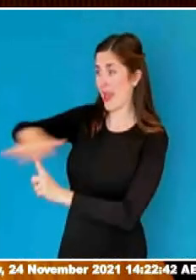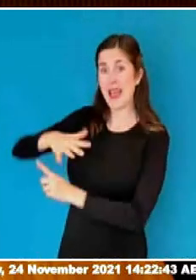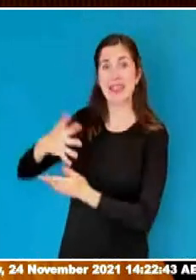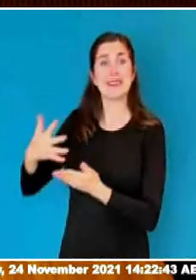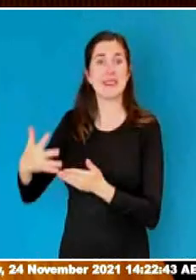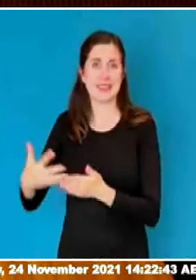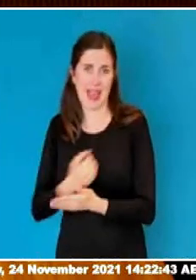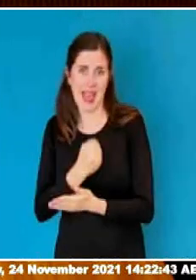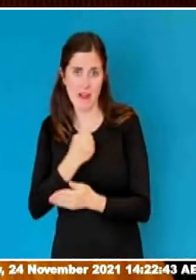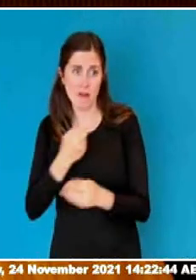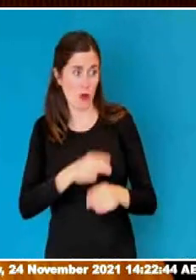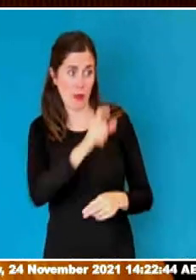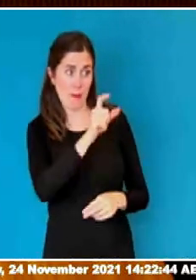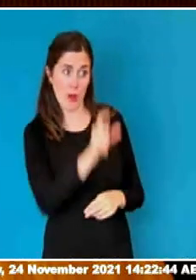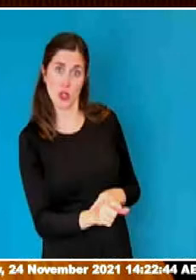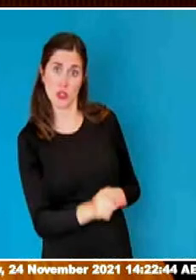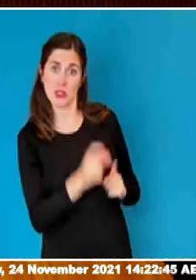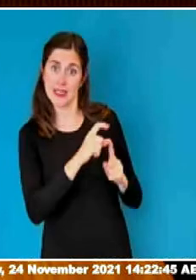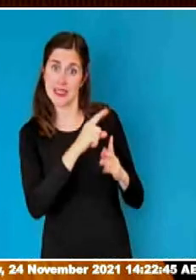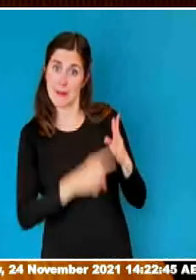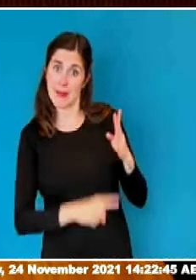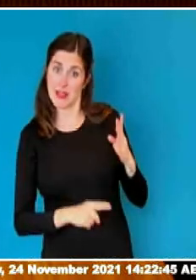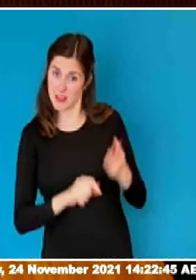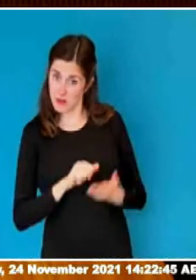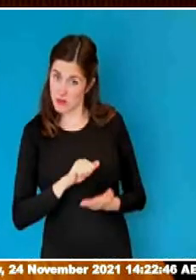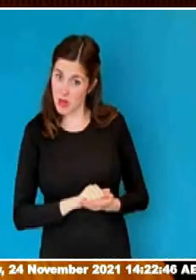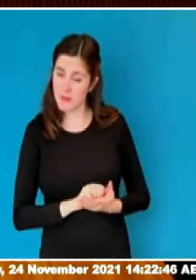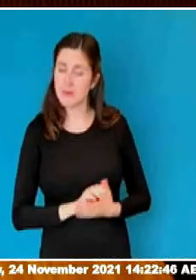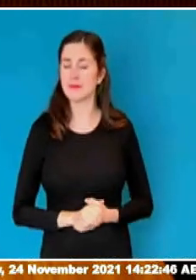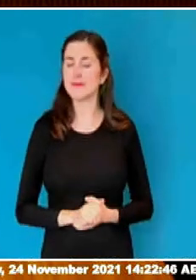disability, not the other way around? Is that right? MR RADFORD: That's entirely correct, yes.